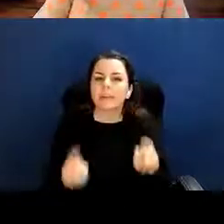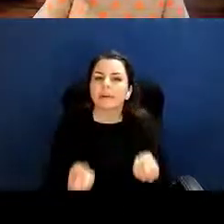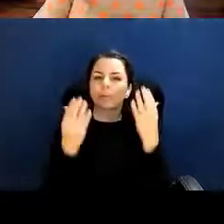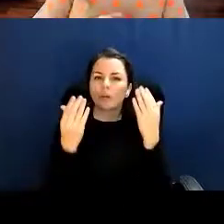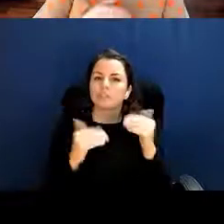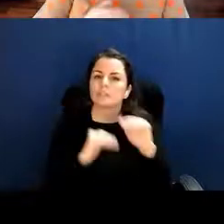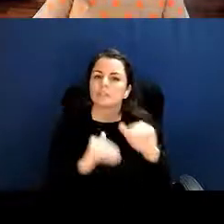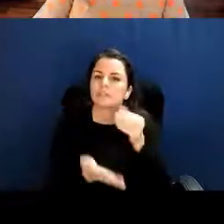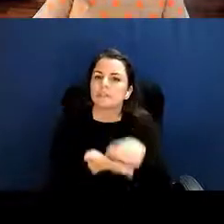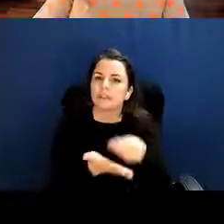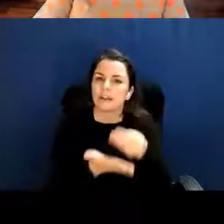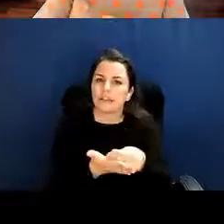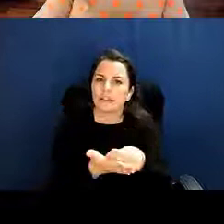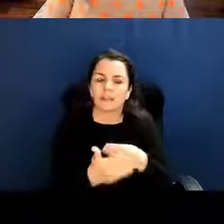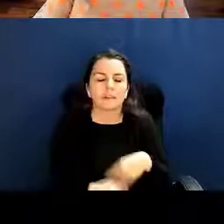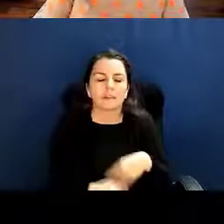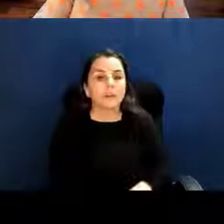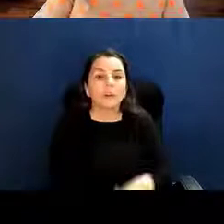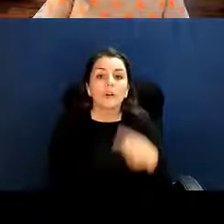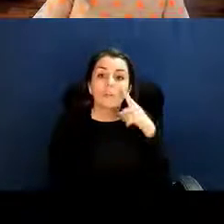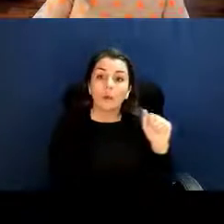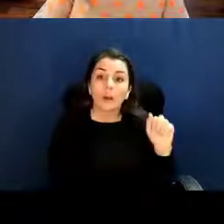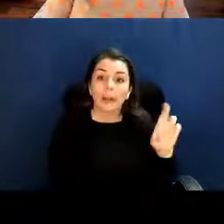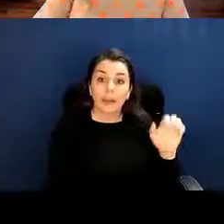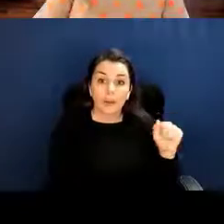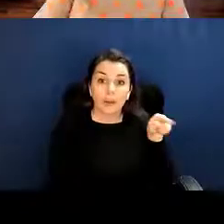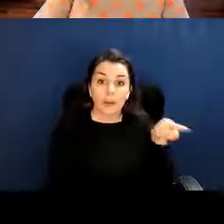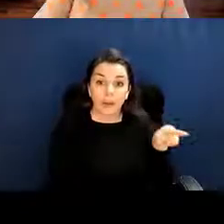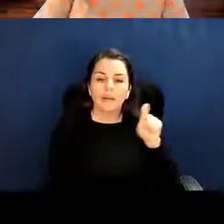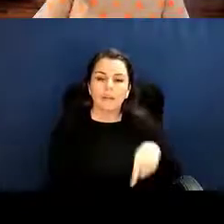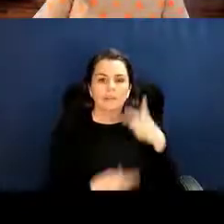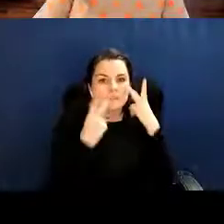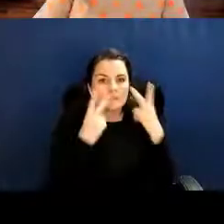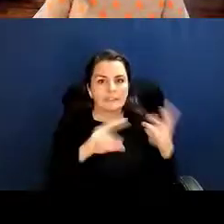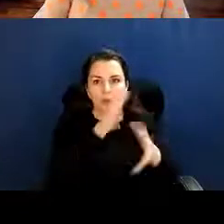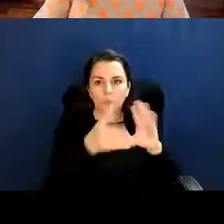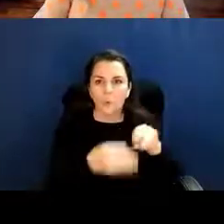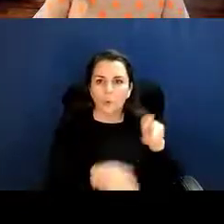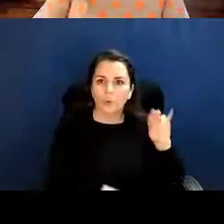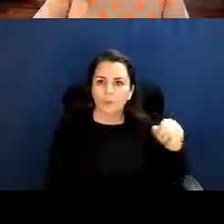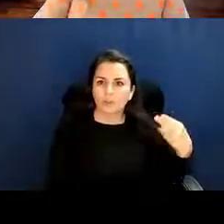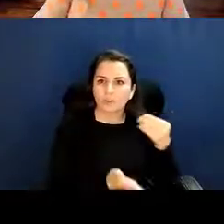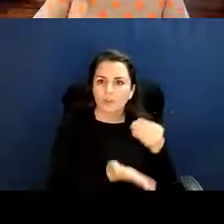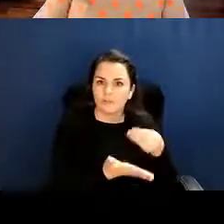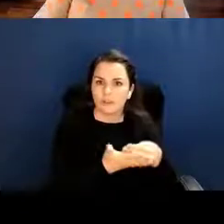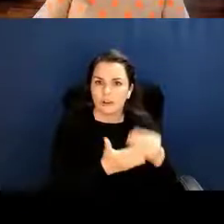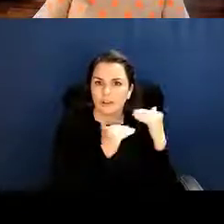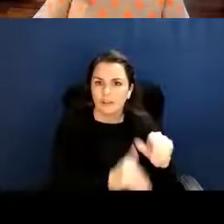Now, for AREA, you would need to look at the total NIH funding levels of all of the non-health